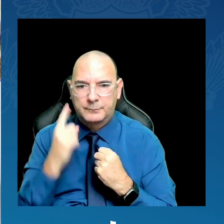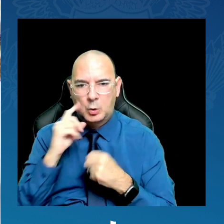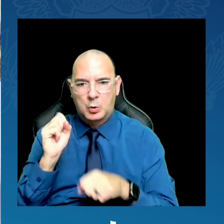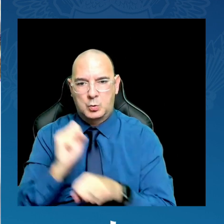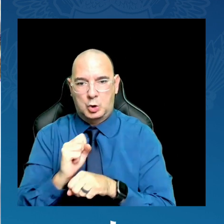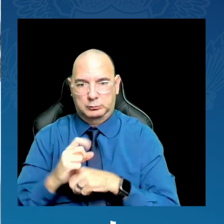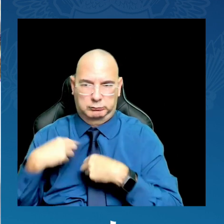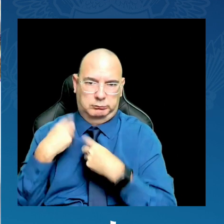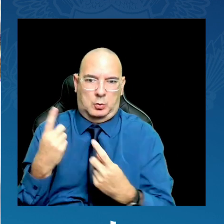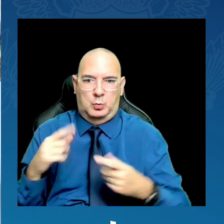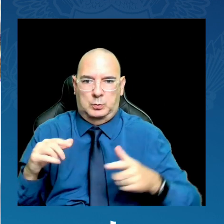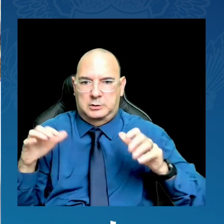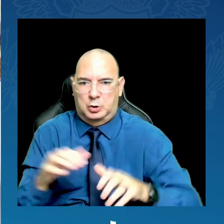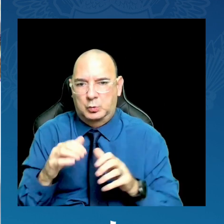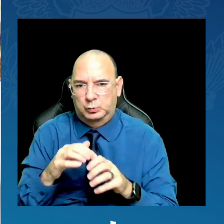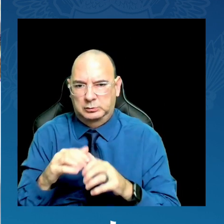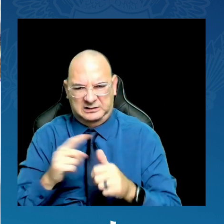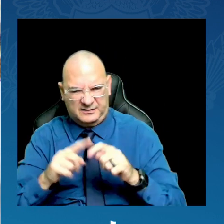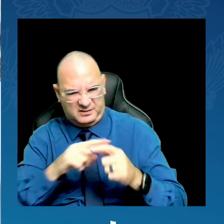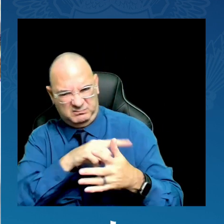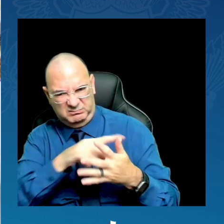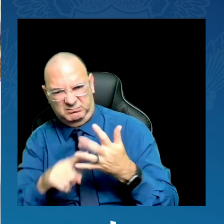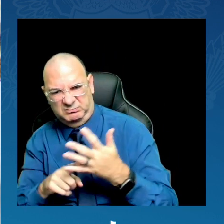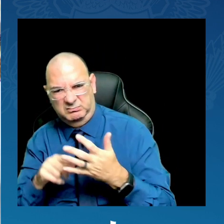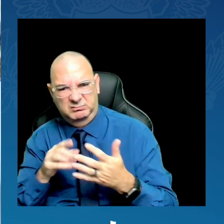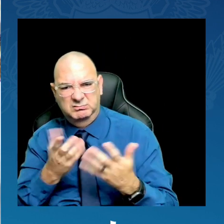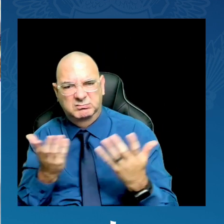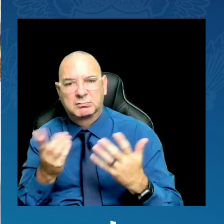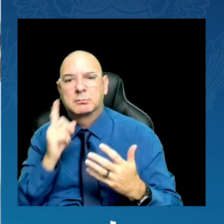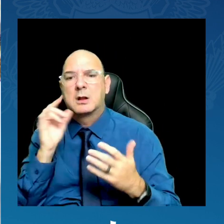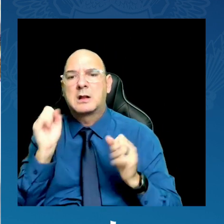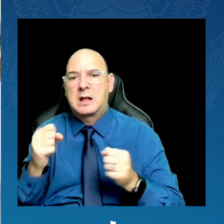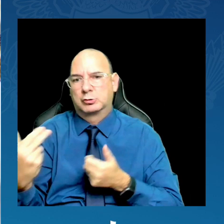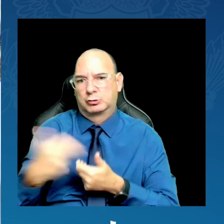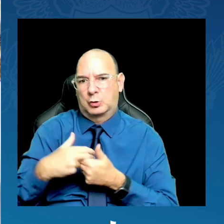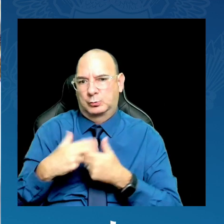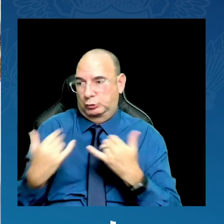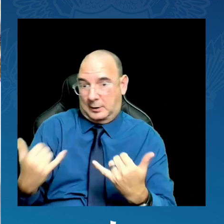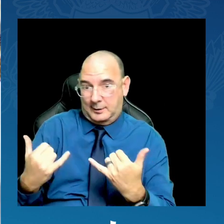And while he's unable to join us today, I look forward to working with him and his leadership.